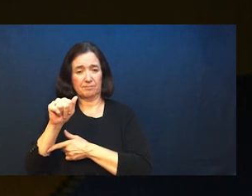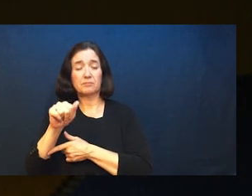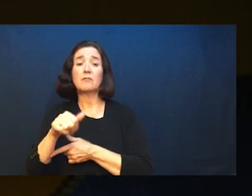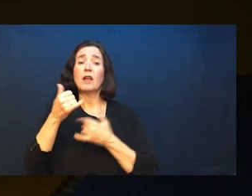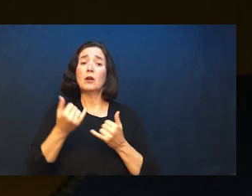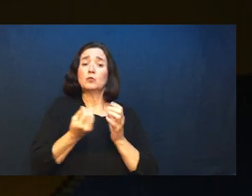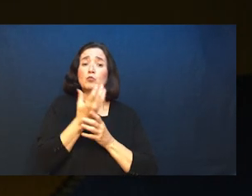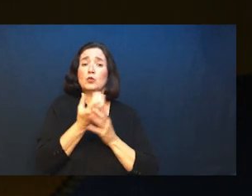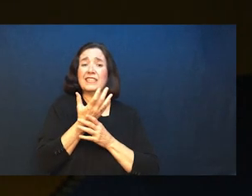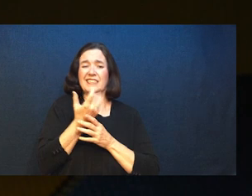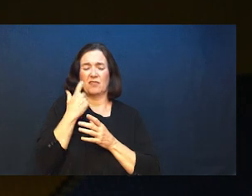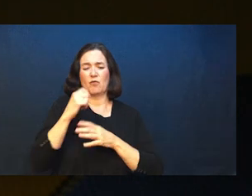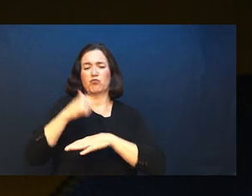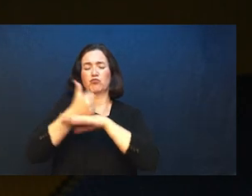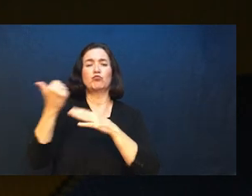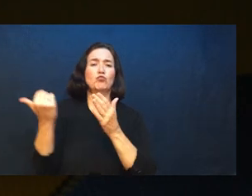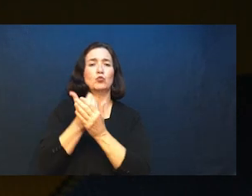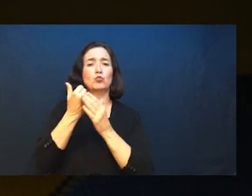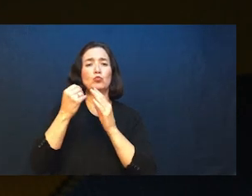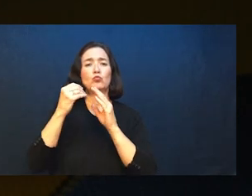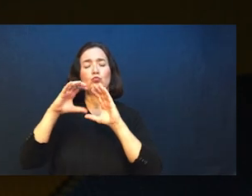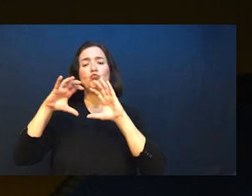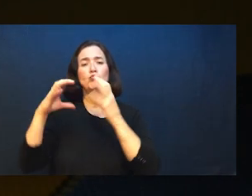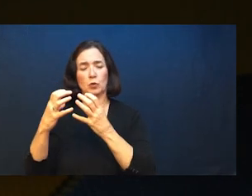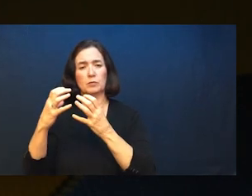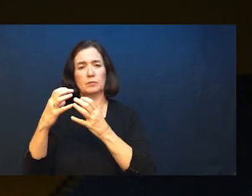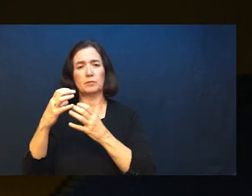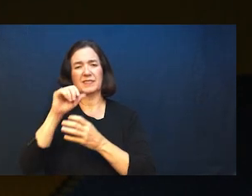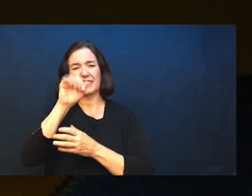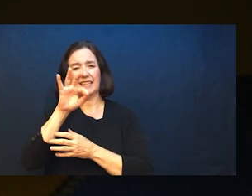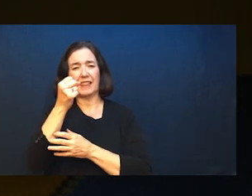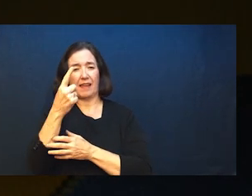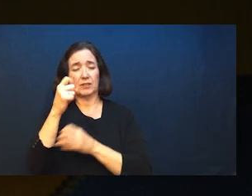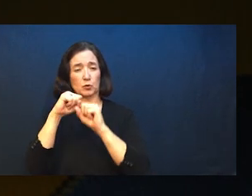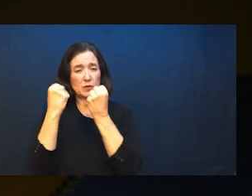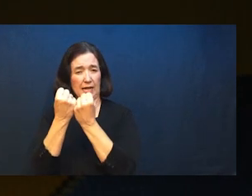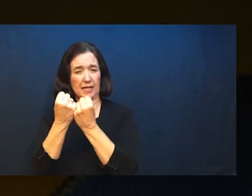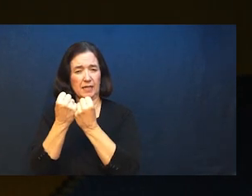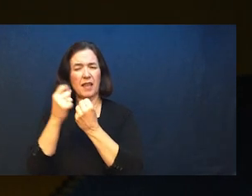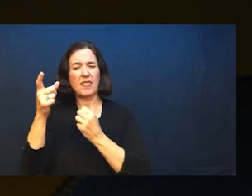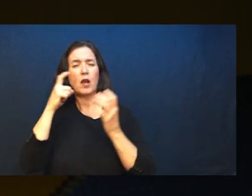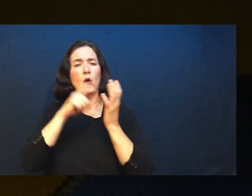This spring, ETSU announced the launching of the 1911 Society, an initiative that honors